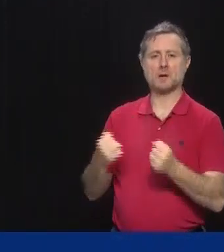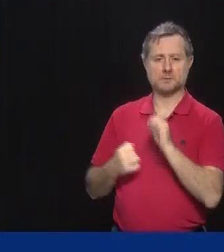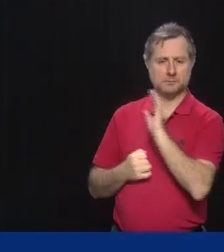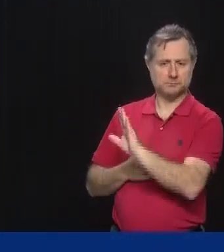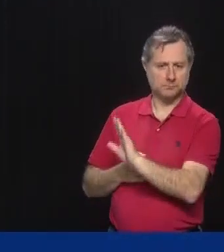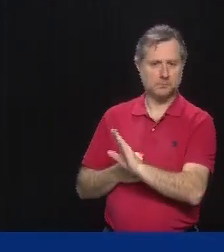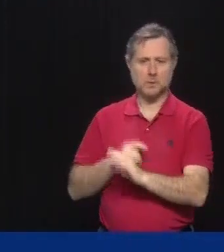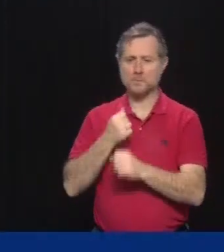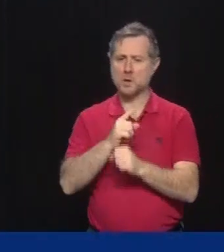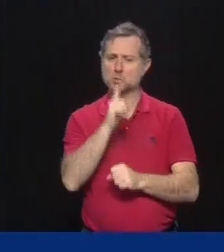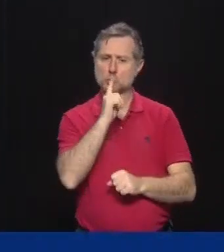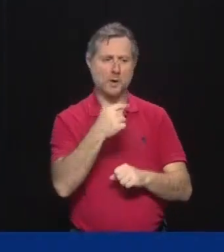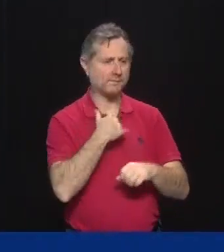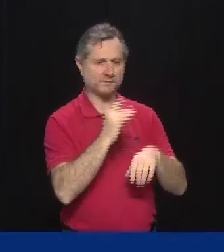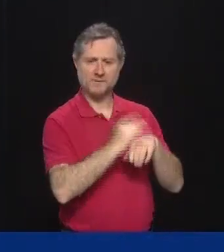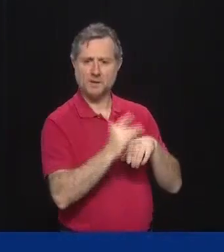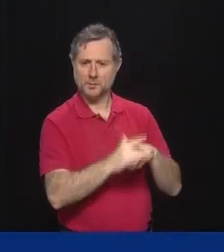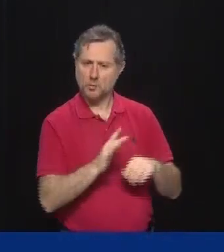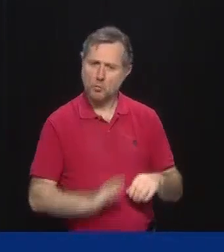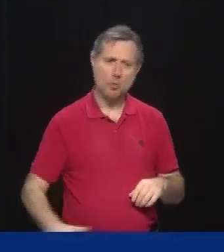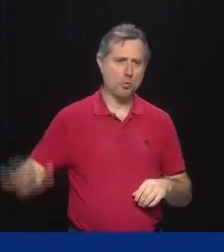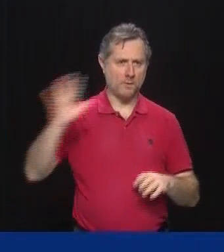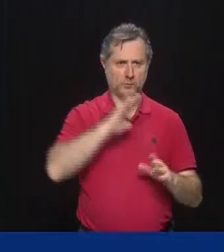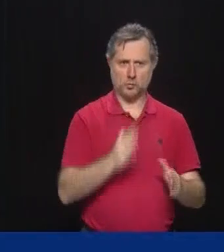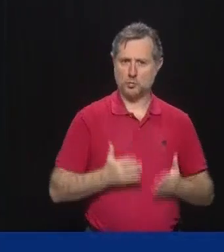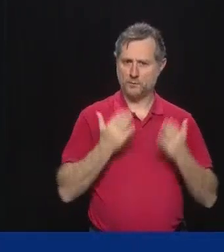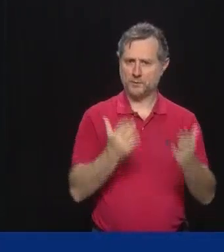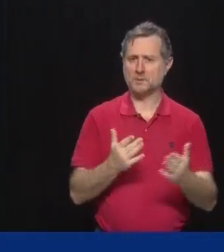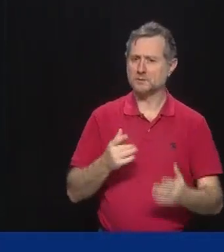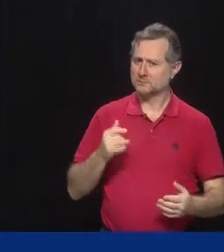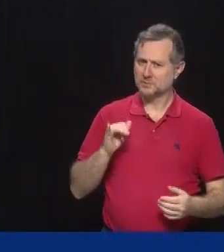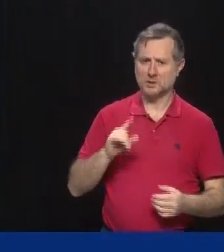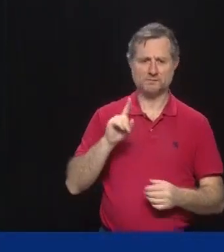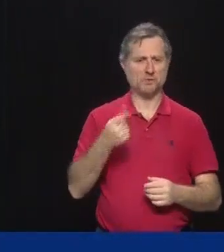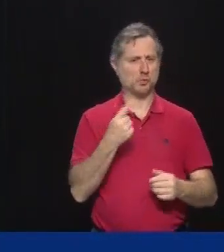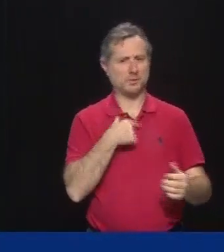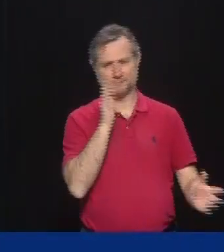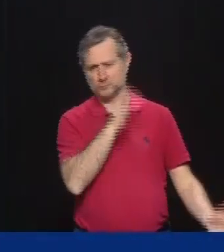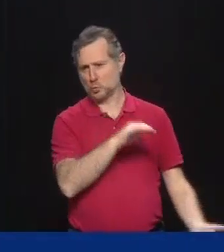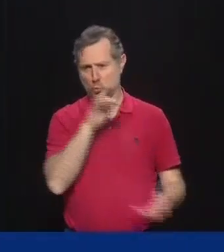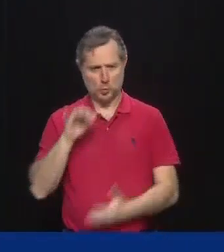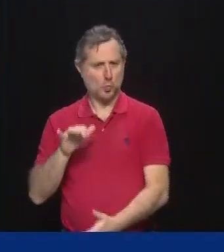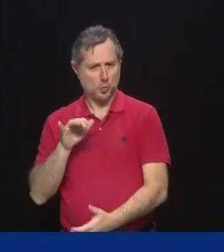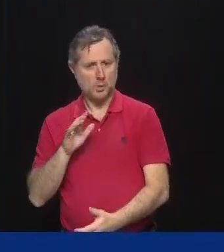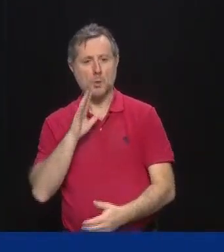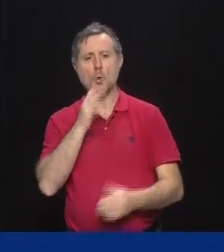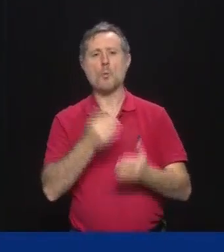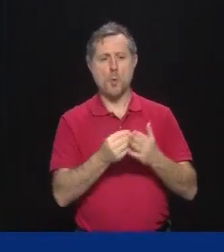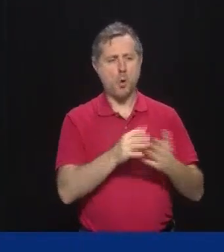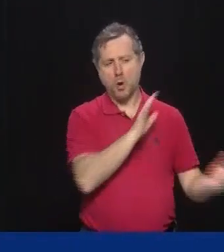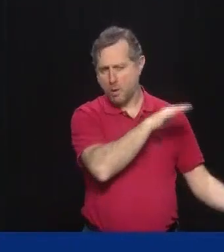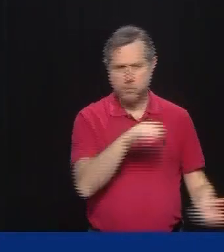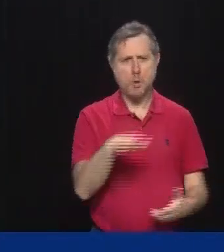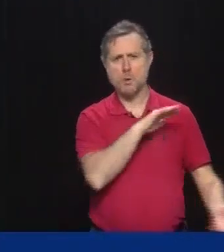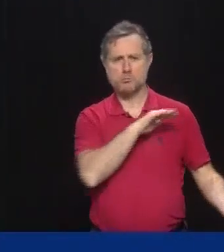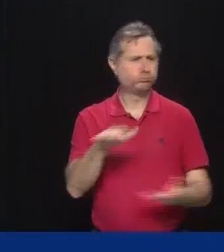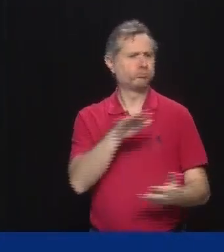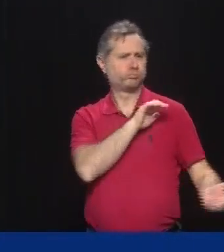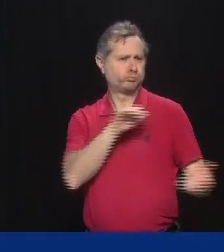NEW YORK PREORDER 380,000 PEDIATRIC DOSES FROM THE DEPARTMENT OF HEALTH. WE'RE MAKING SURE THEY'RE AVAILABLE IN EVERY REGION. THIS IS JUST THE FIRST WAVE.